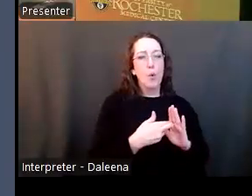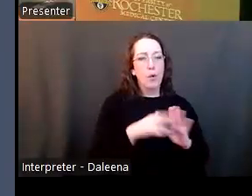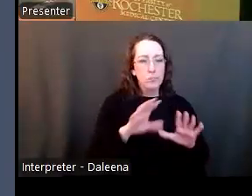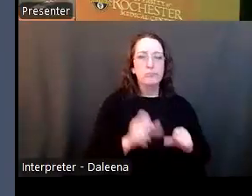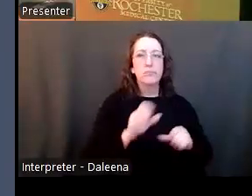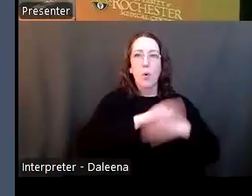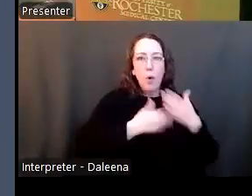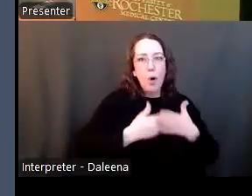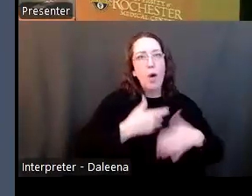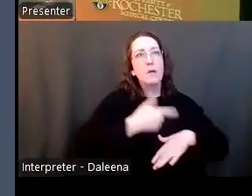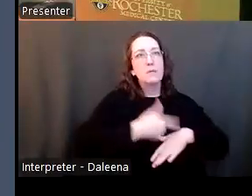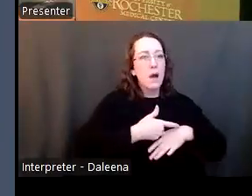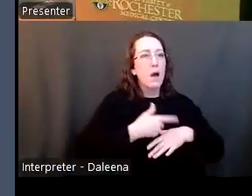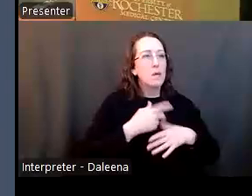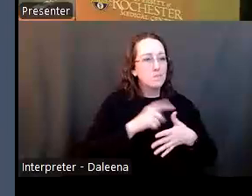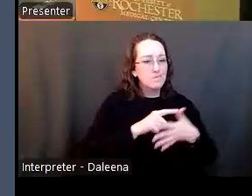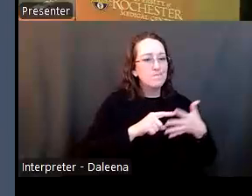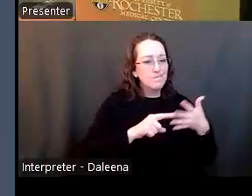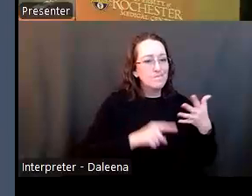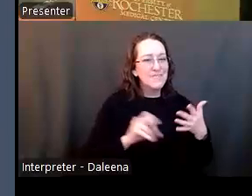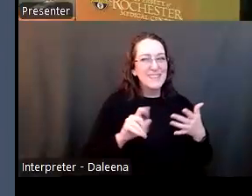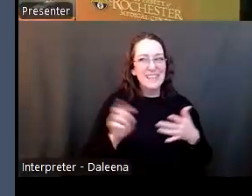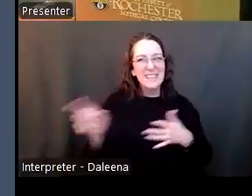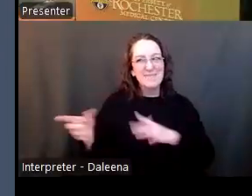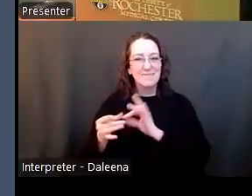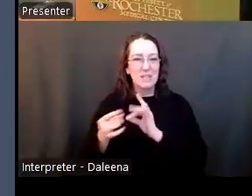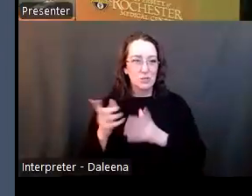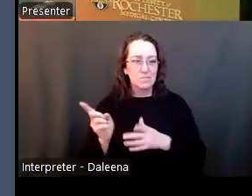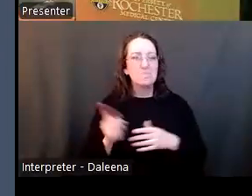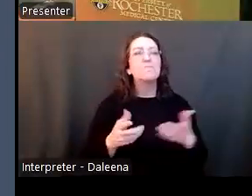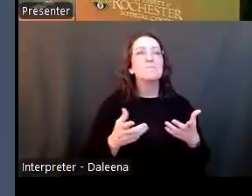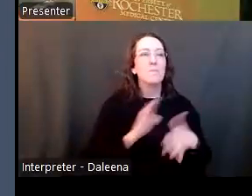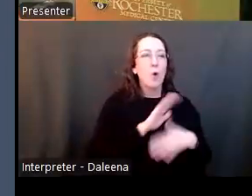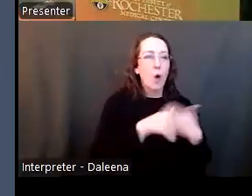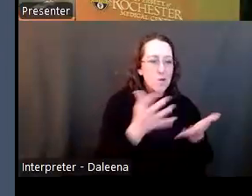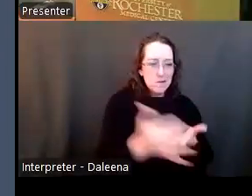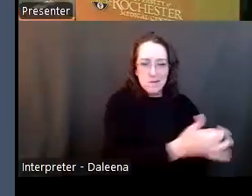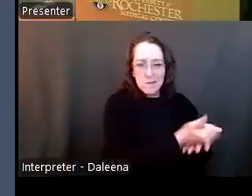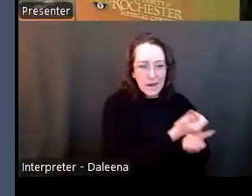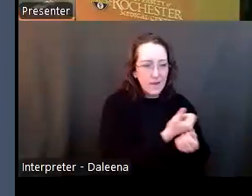actually doing all the things that Stacy actually mentioned getting all the items together um so